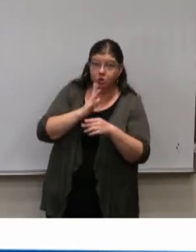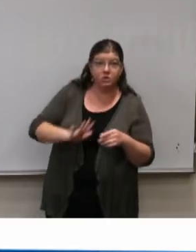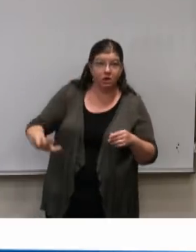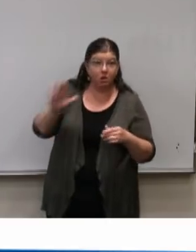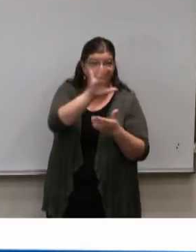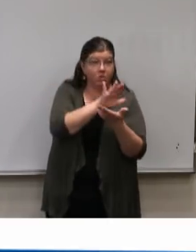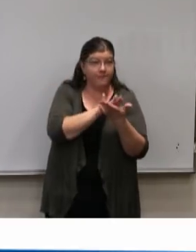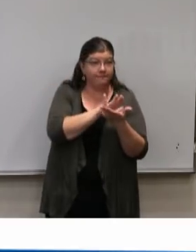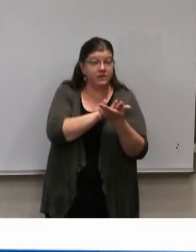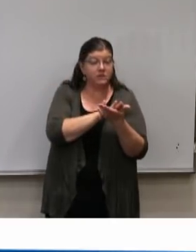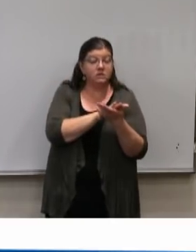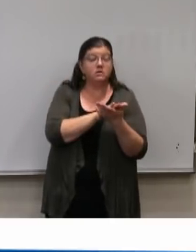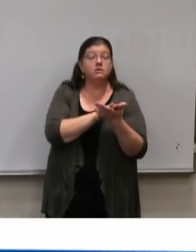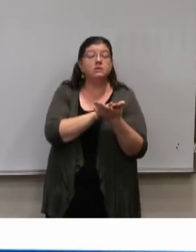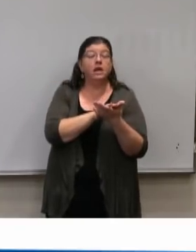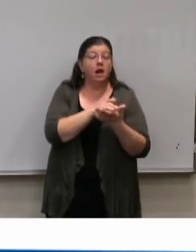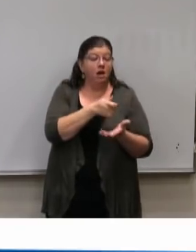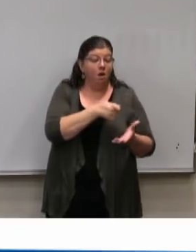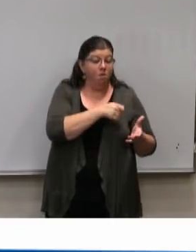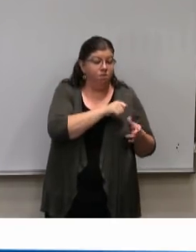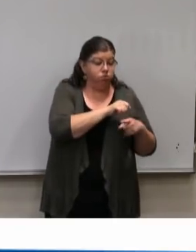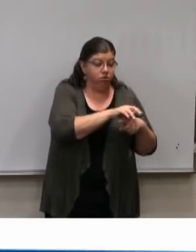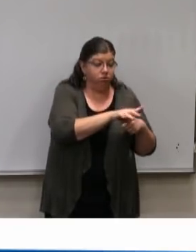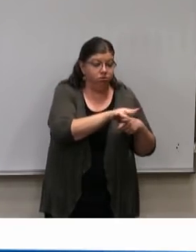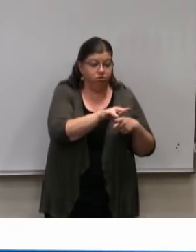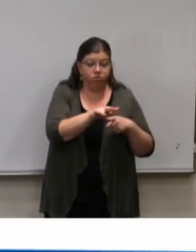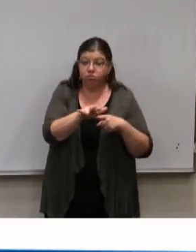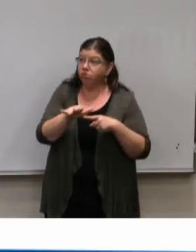It throws a mist out, but look at that bottom note.